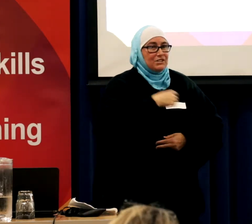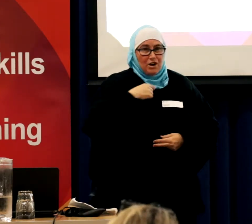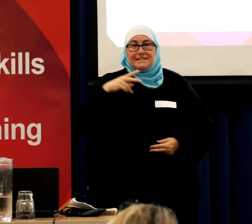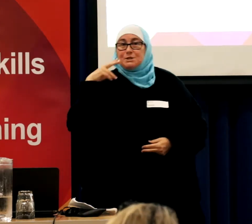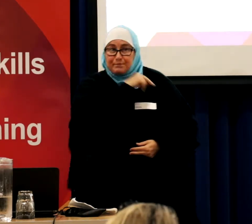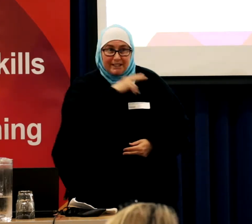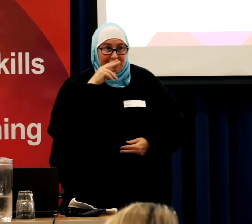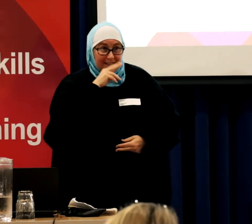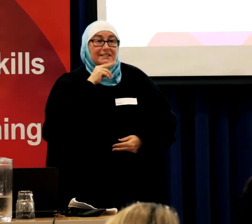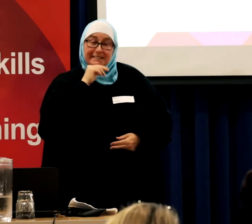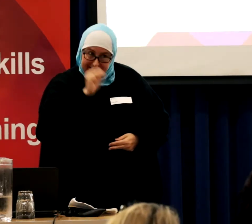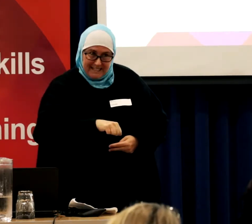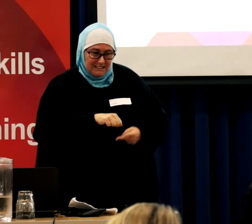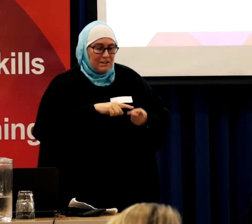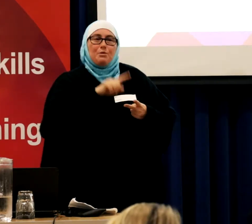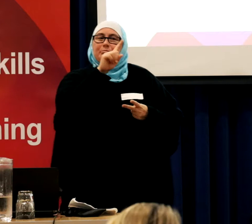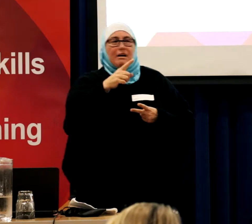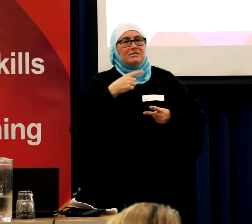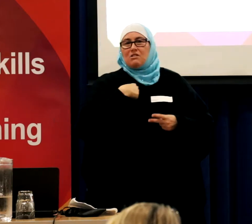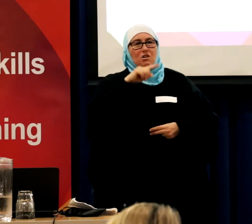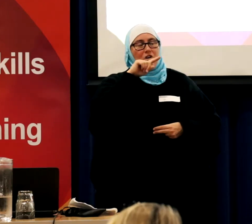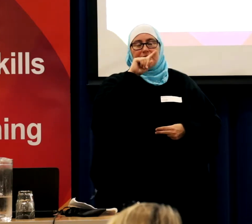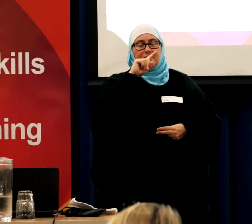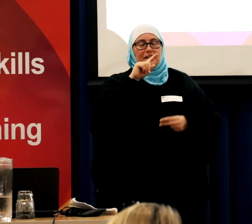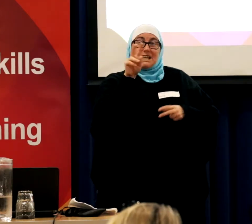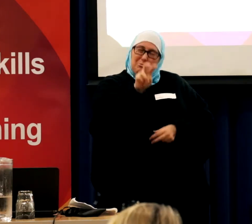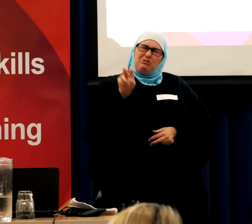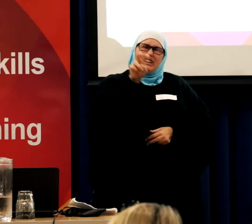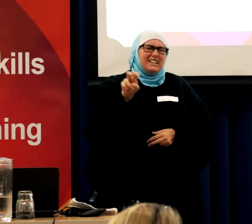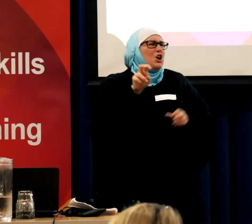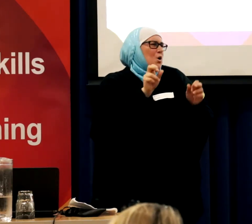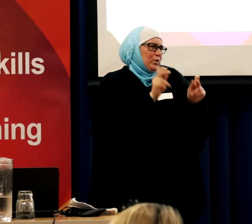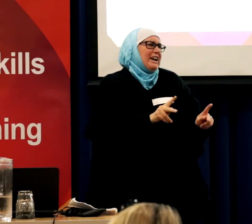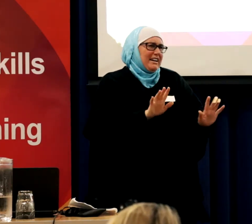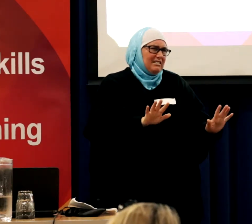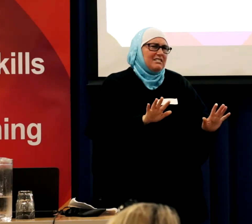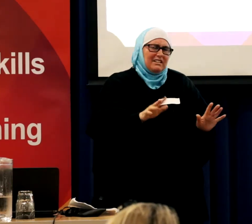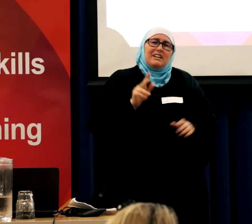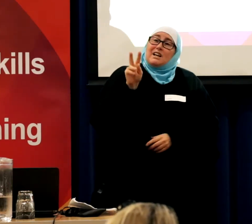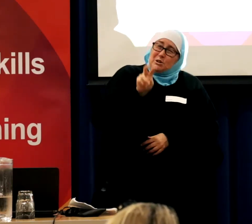Yes, I can speak, and I can lipread okay,